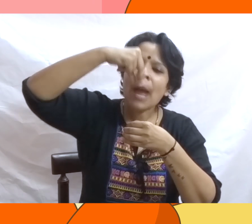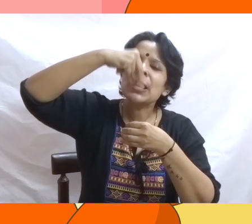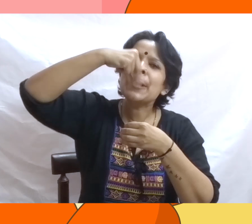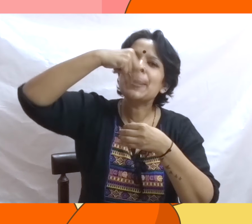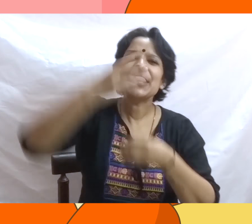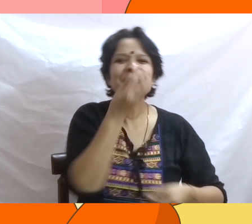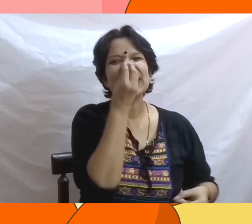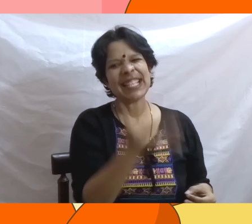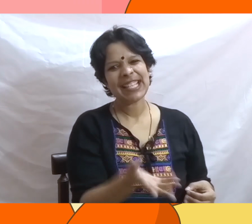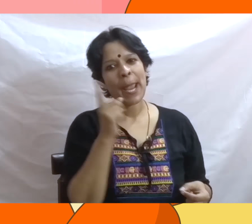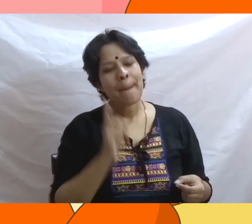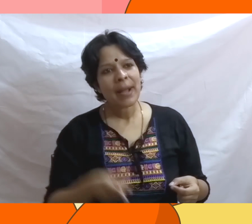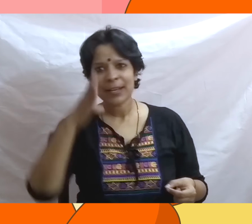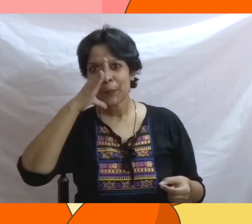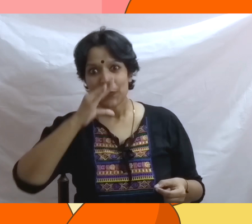and sniff at the delicious odor!